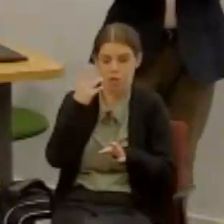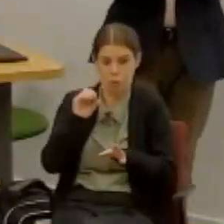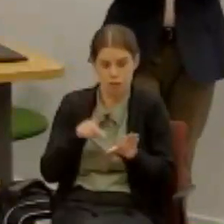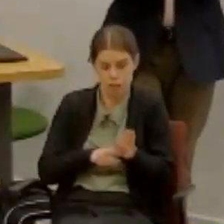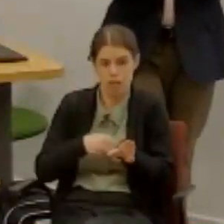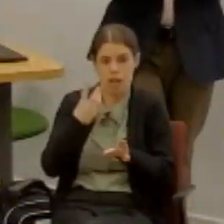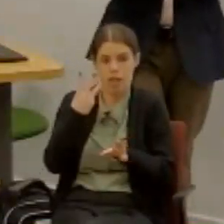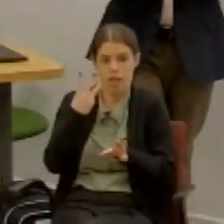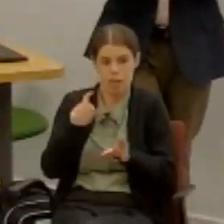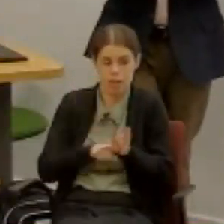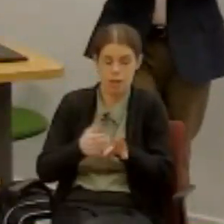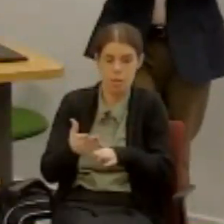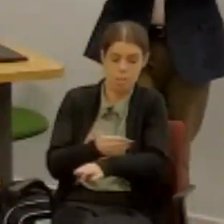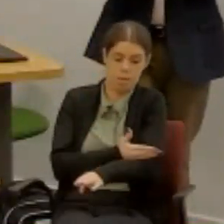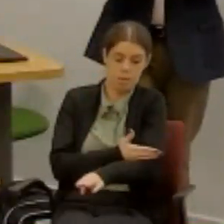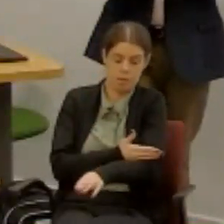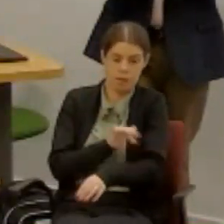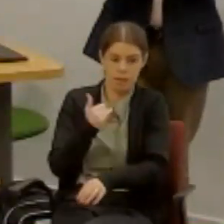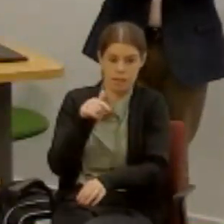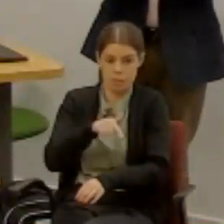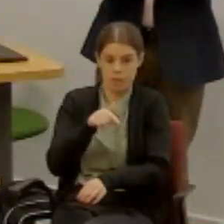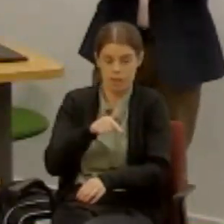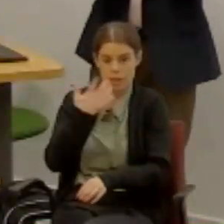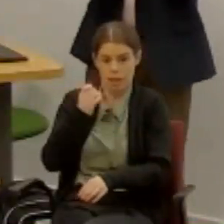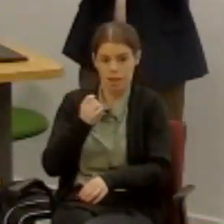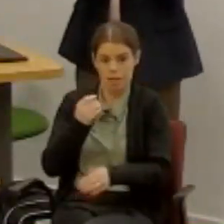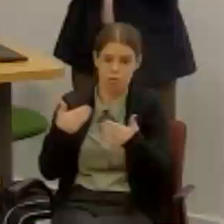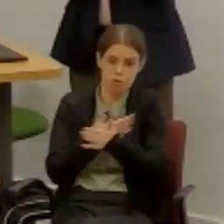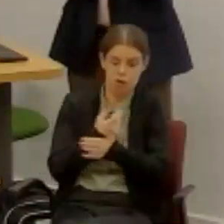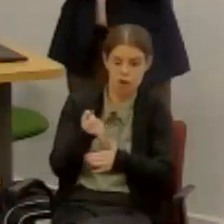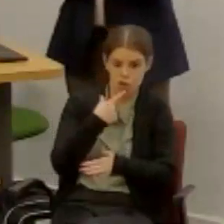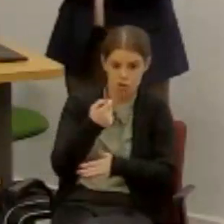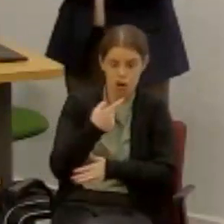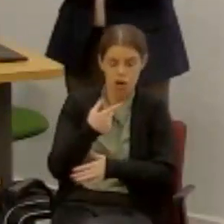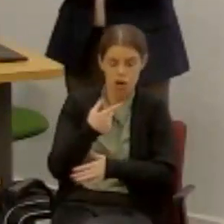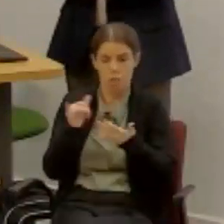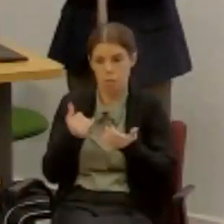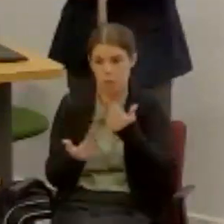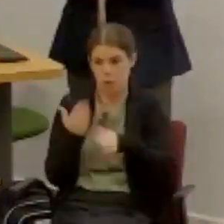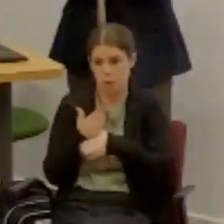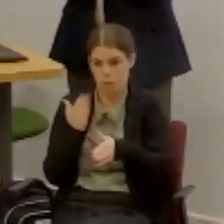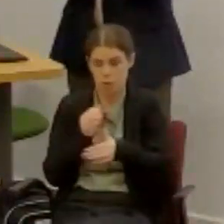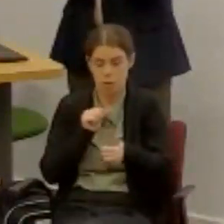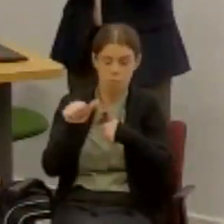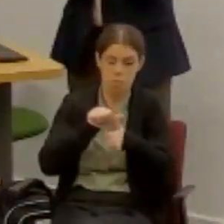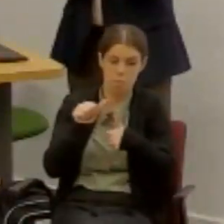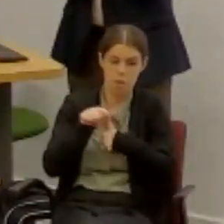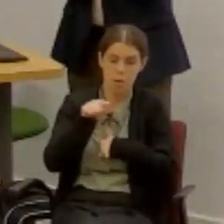or 30 years before some of these fancy drugs we got might work even better than we do now. So that's the challenge.